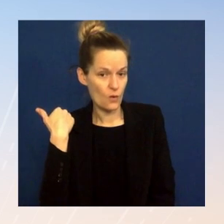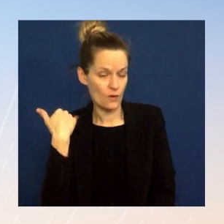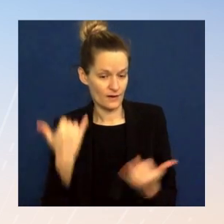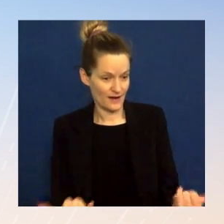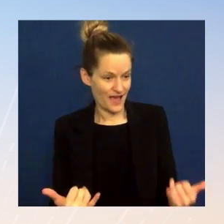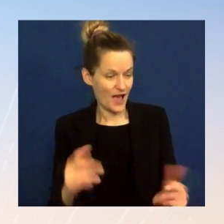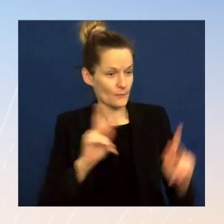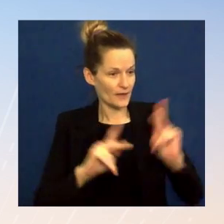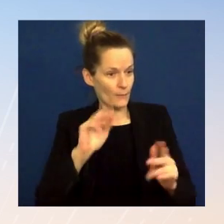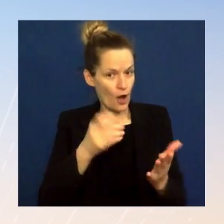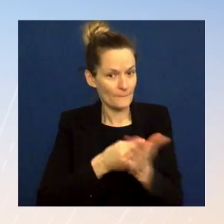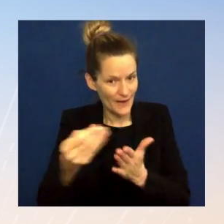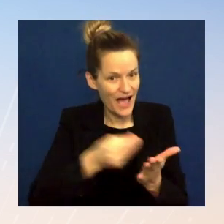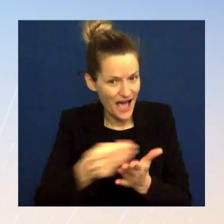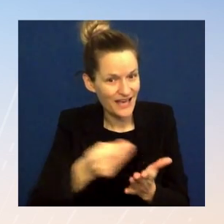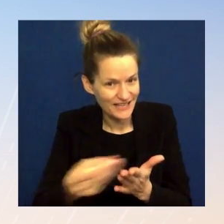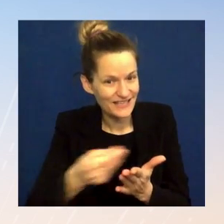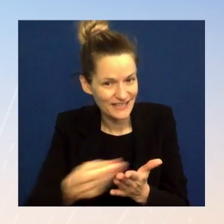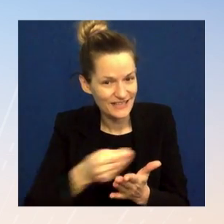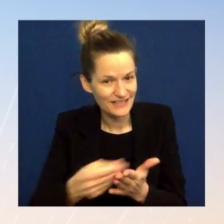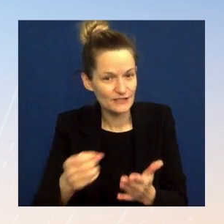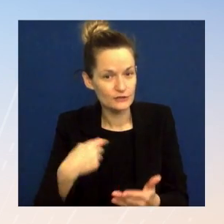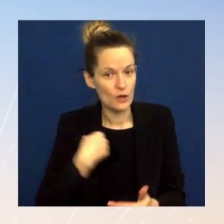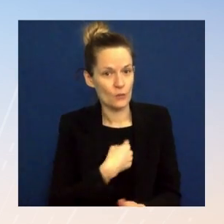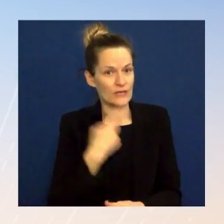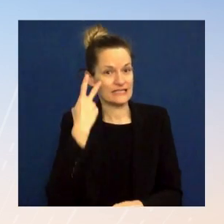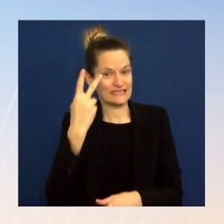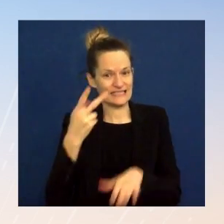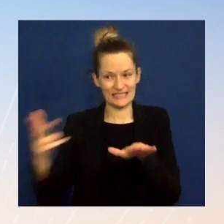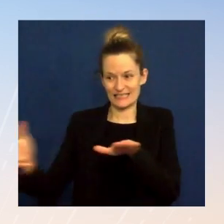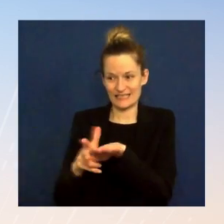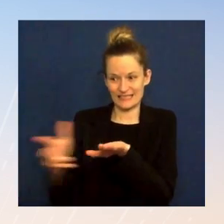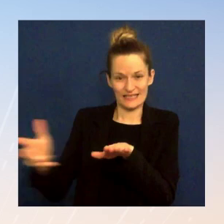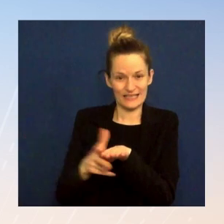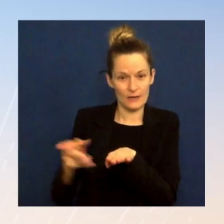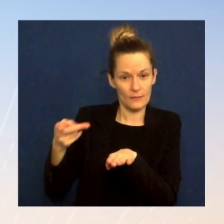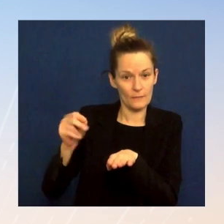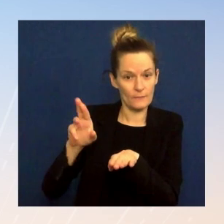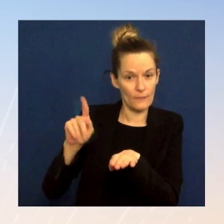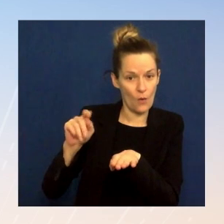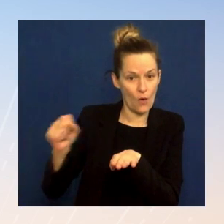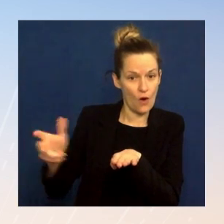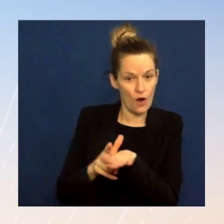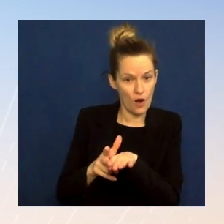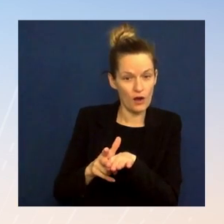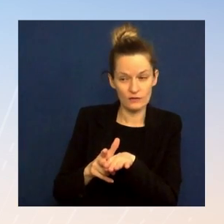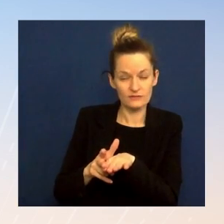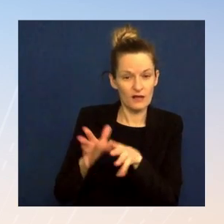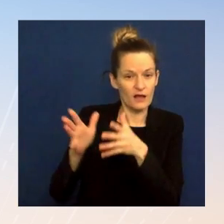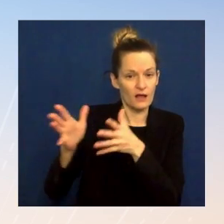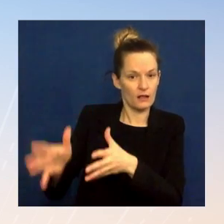with containers that have been sitting around for days without getting picked up, and that -- holding goods in these containers.